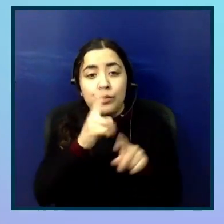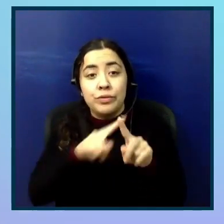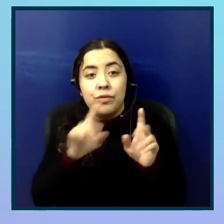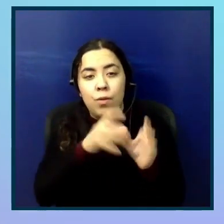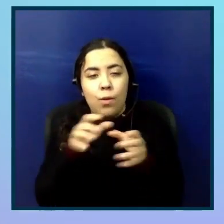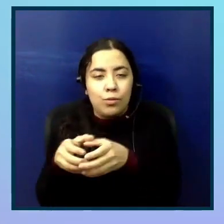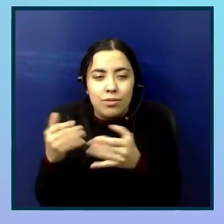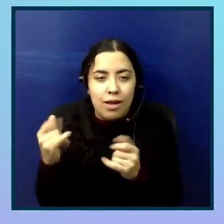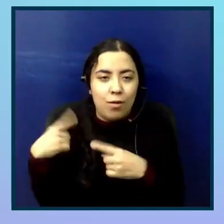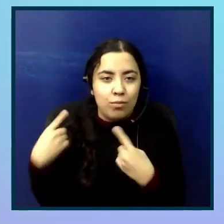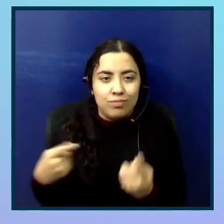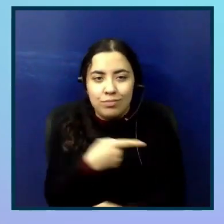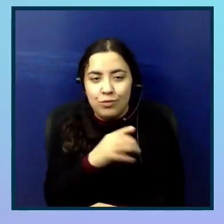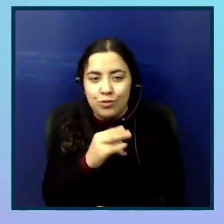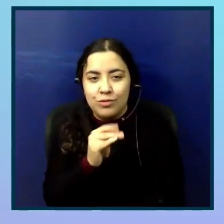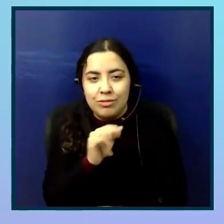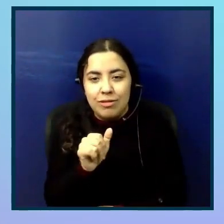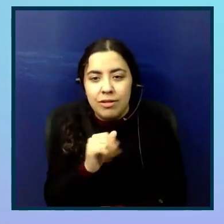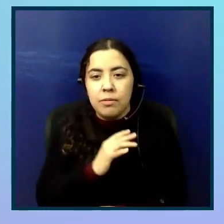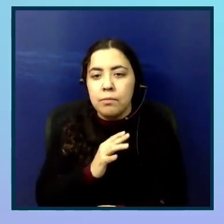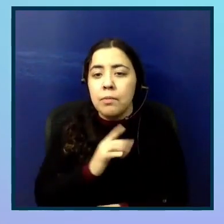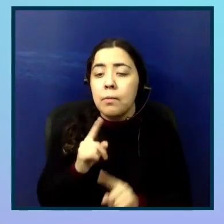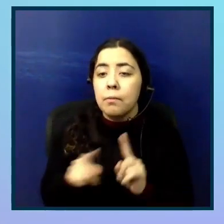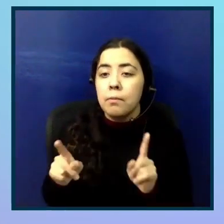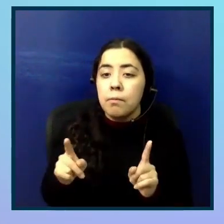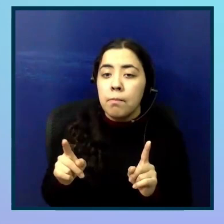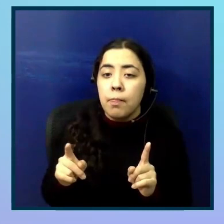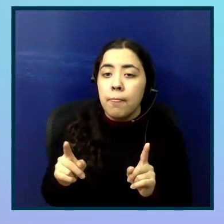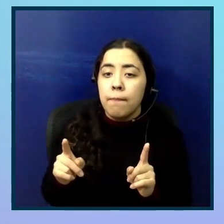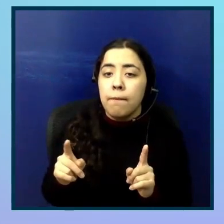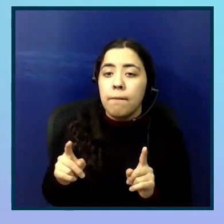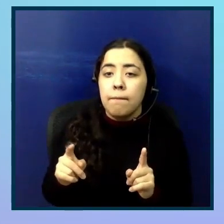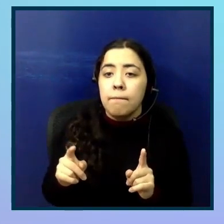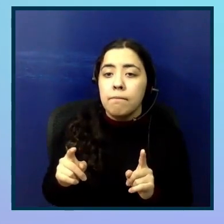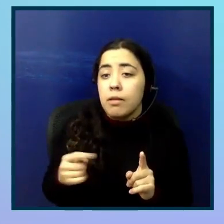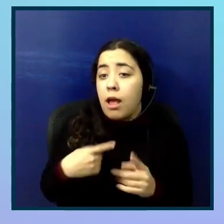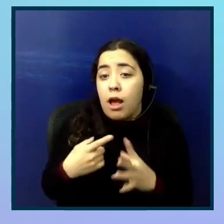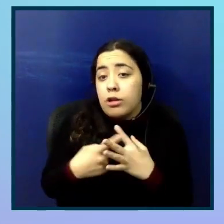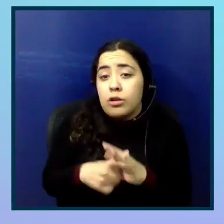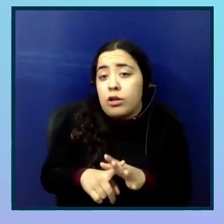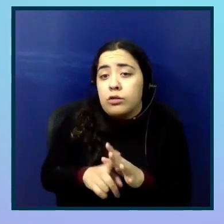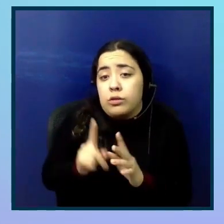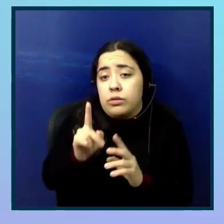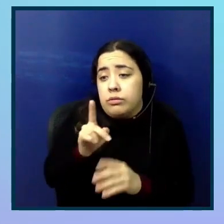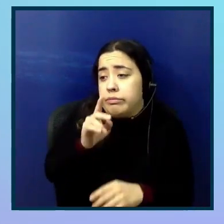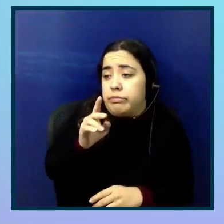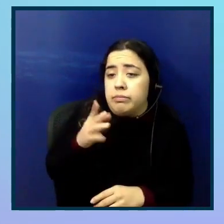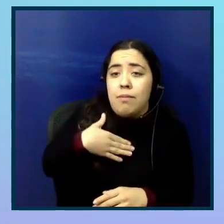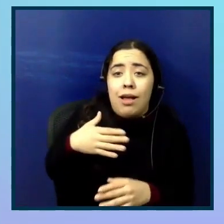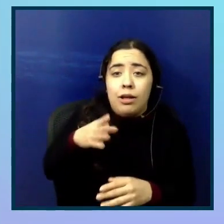But I would say that I started with just going to my direct manager at the time